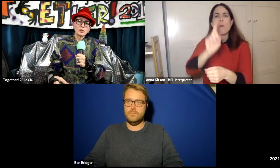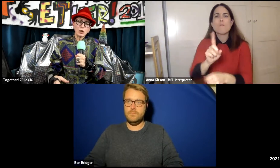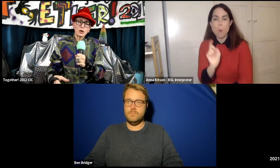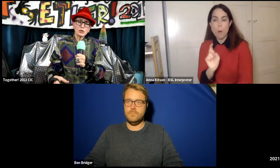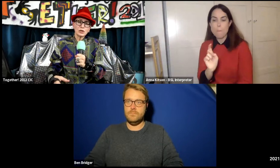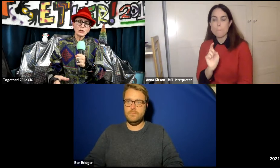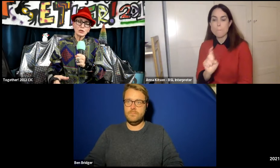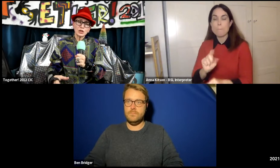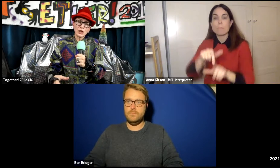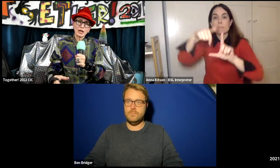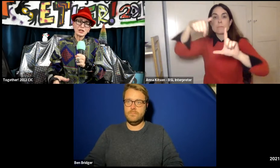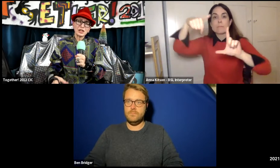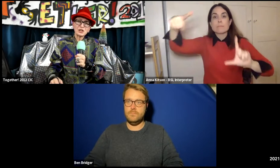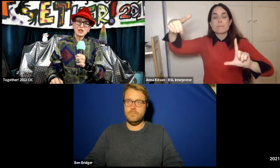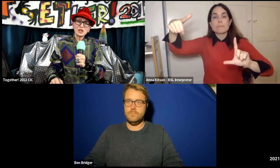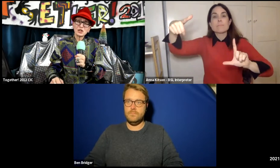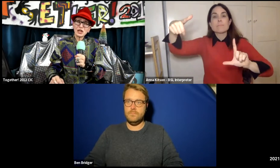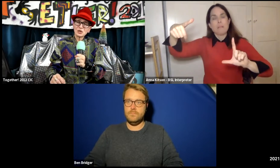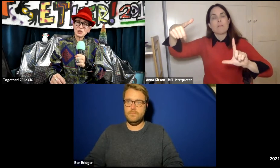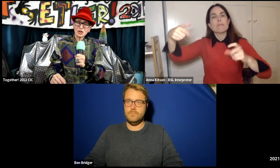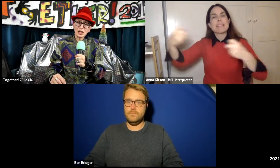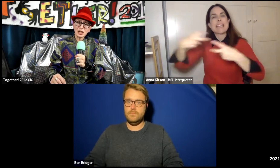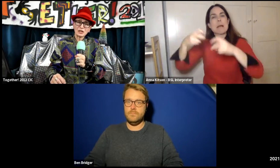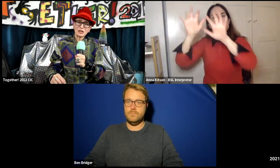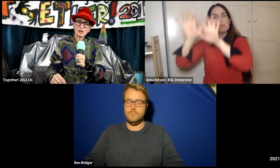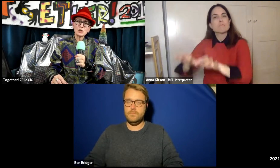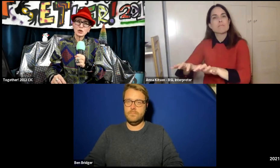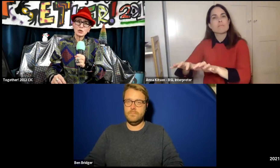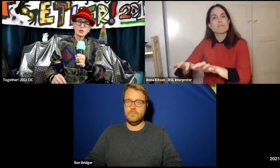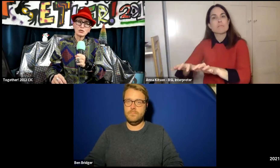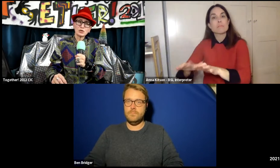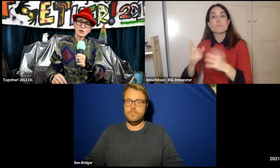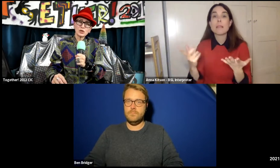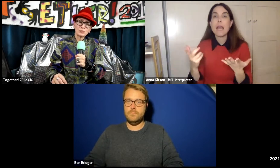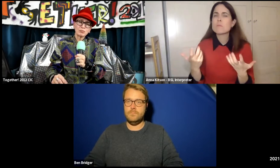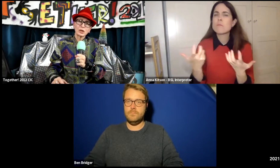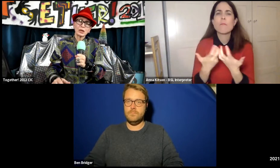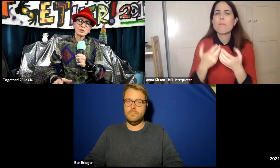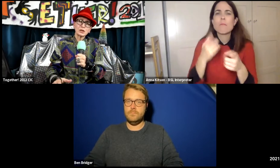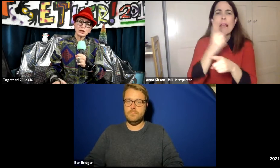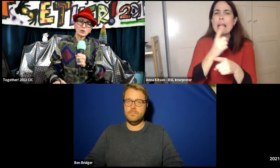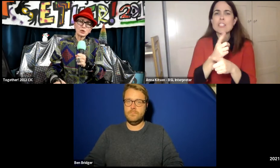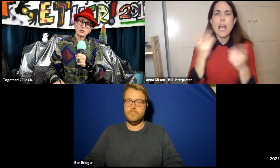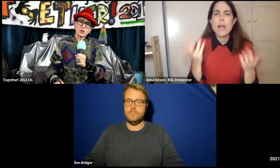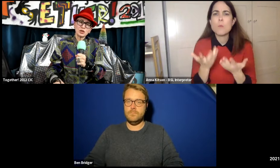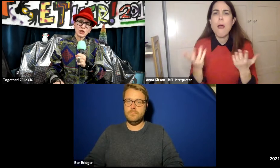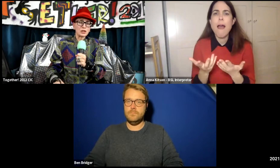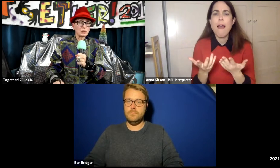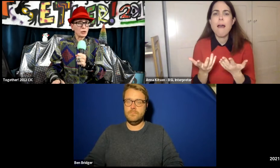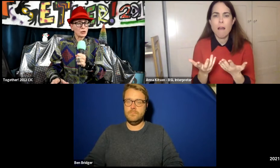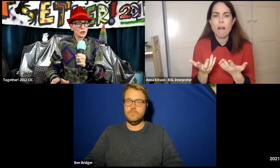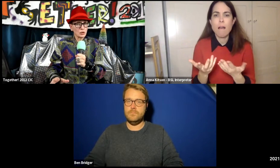That's in the chat. Go to, "View", and click on, "View chat",